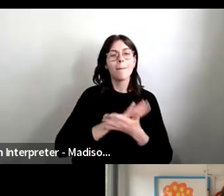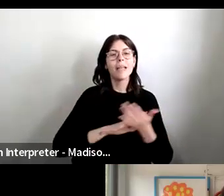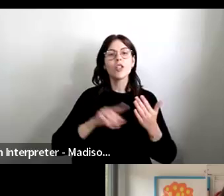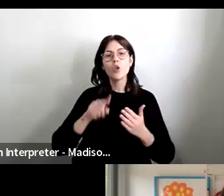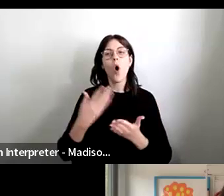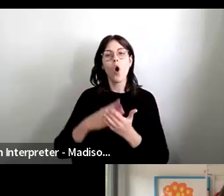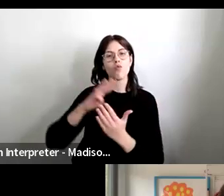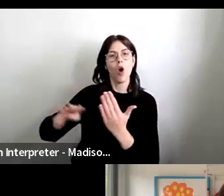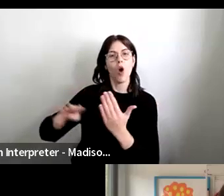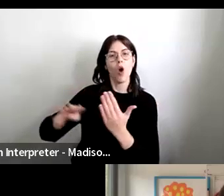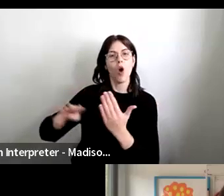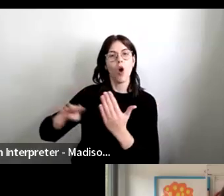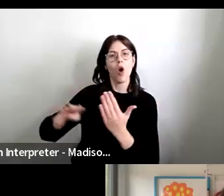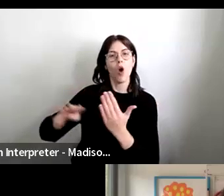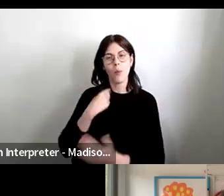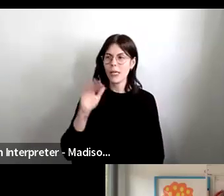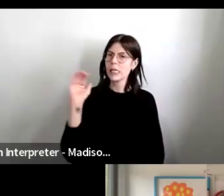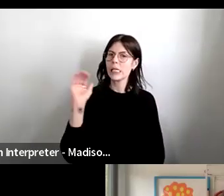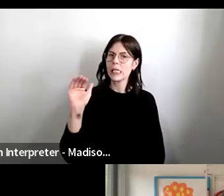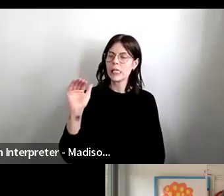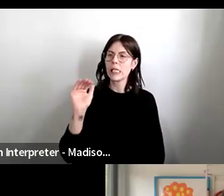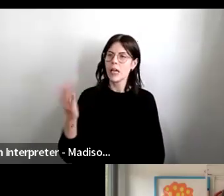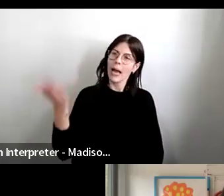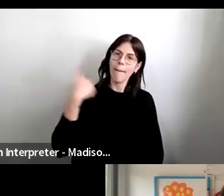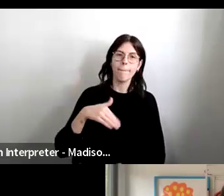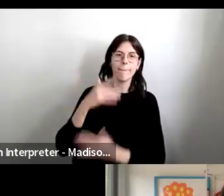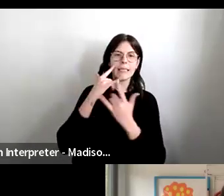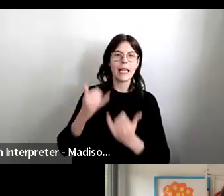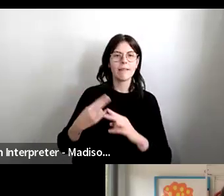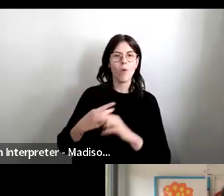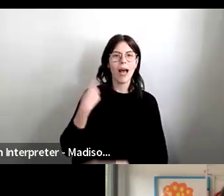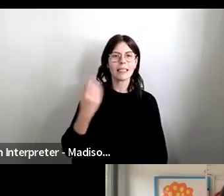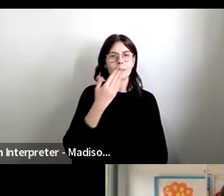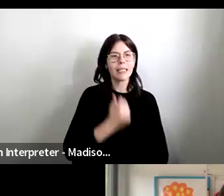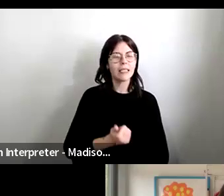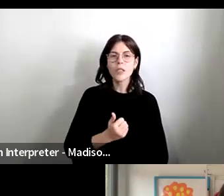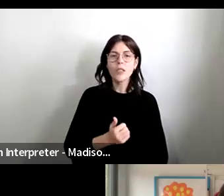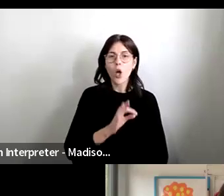several times a year to assess for us. There is no obligation that is part of that. You can turn